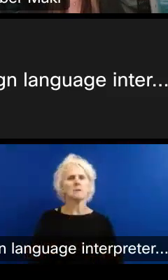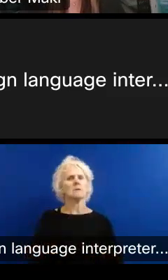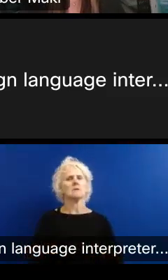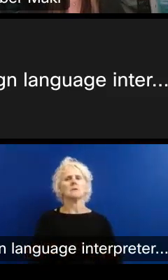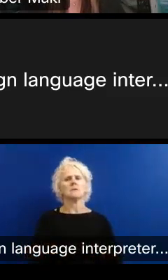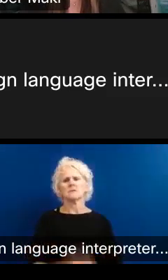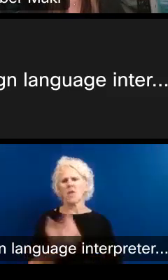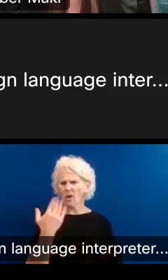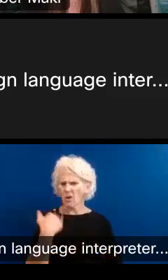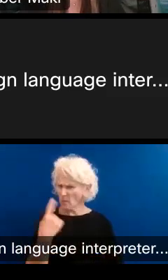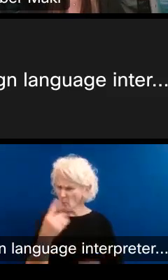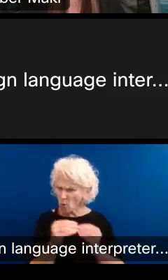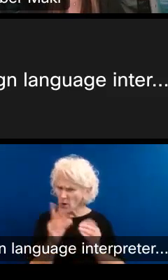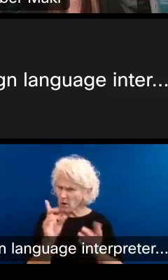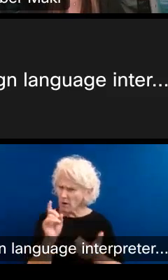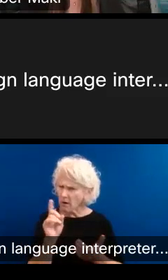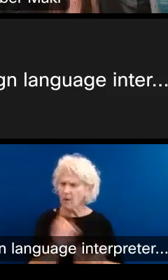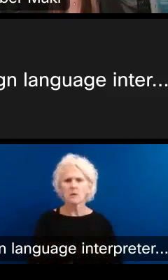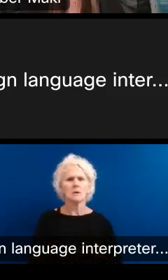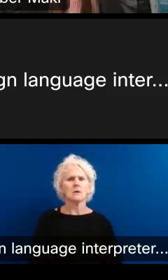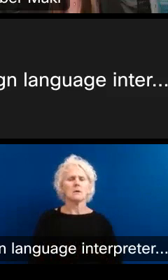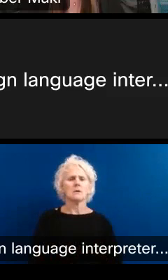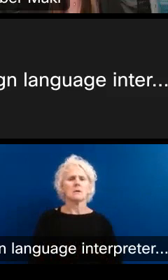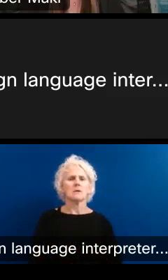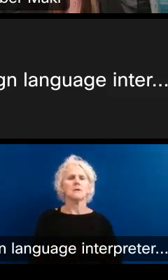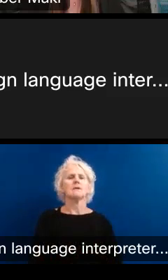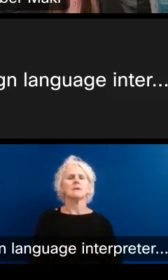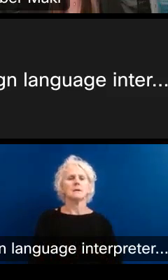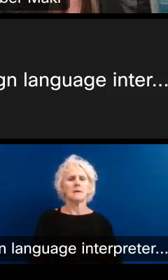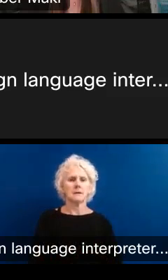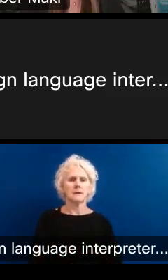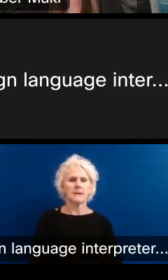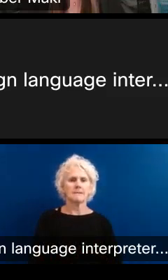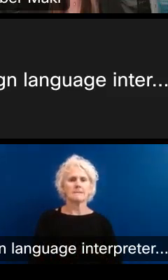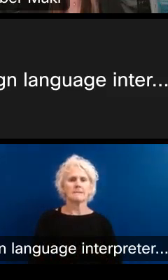[Ashley]